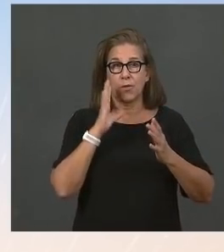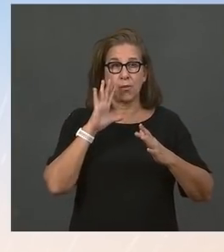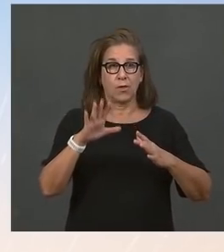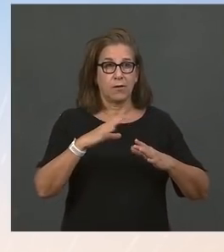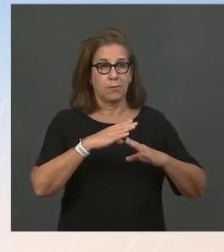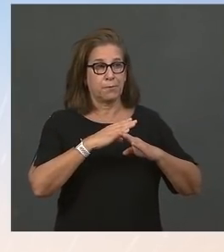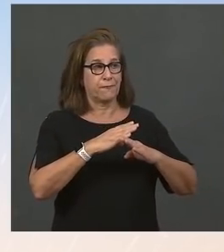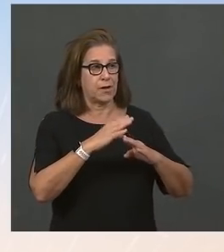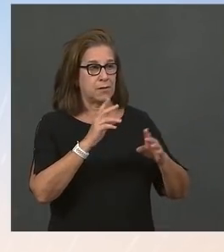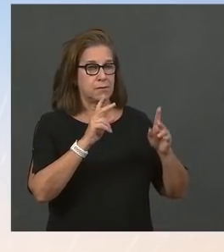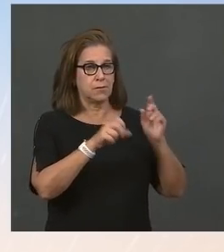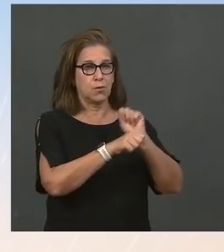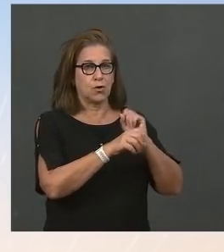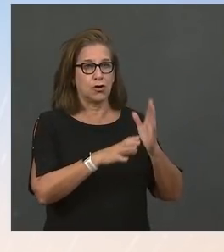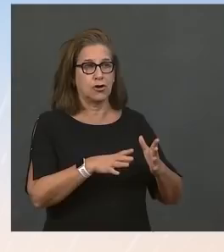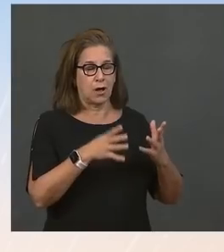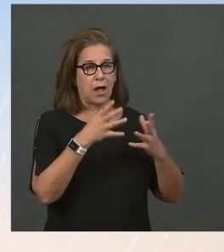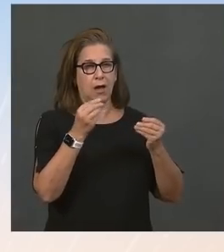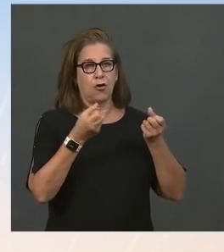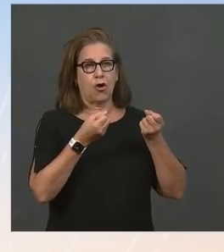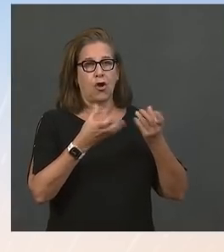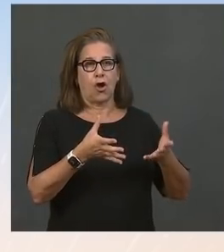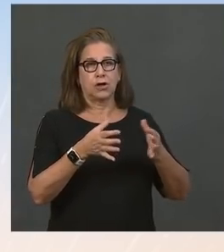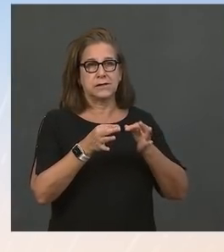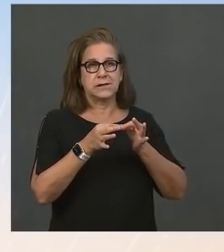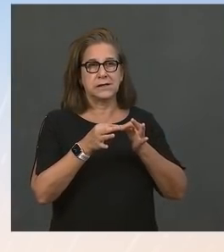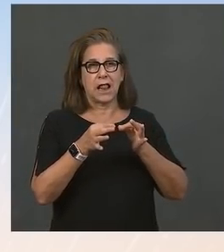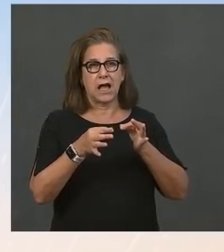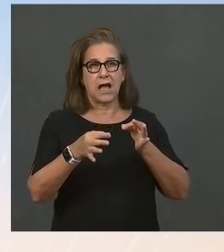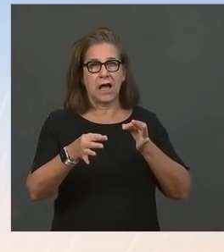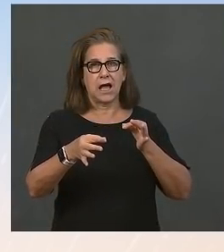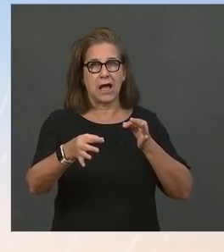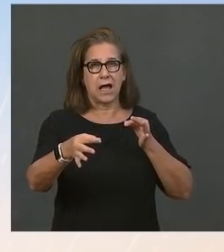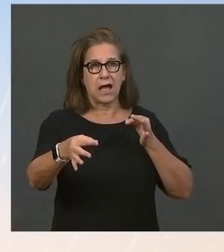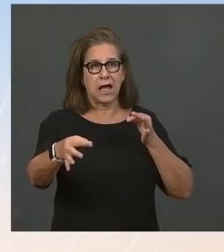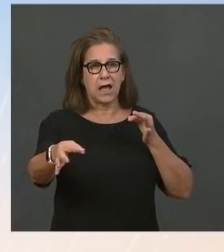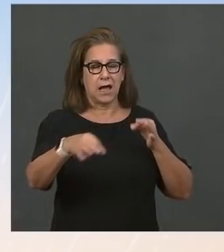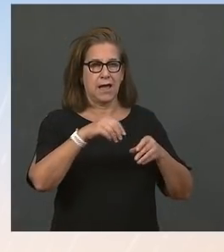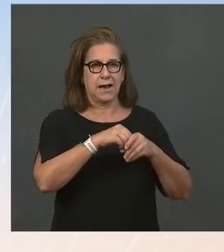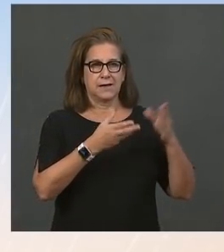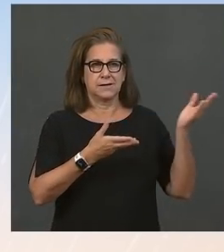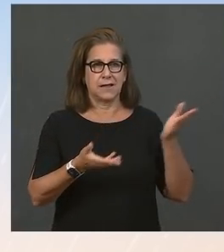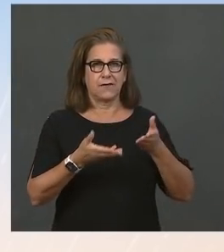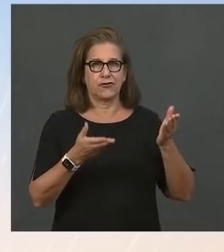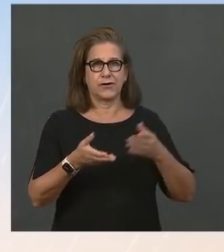as fast as possible? Ms. Psaki: Well, first, I would say that that is not actually what we've seen at companies